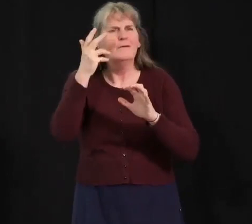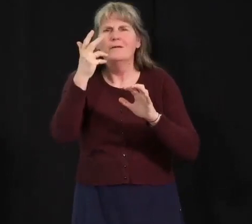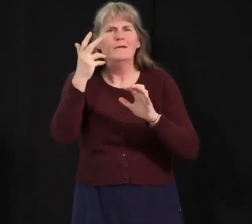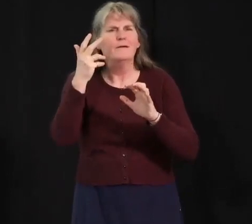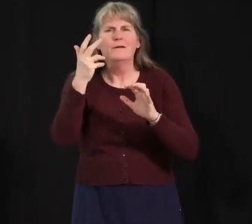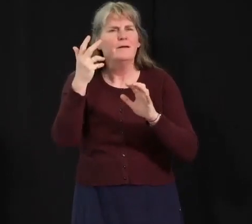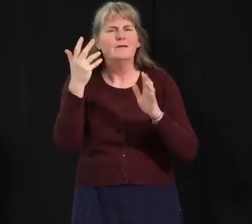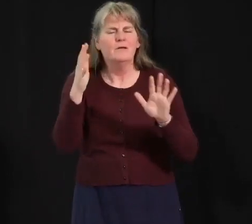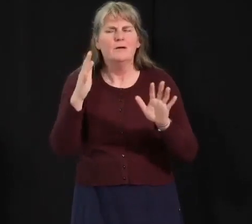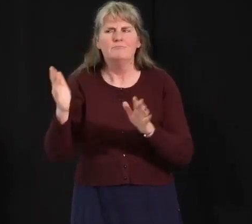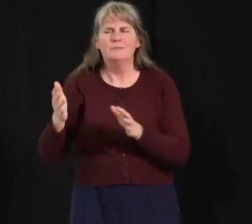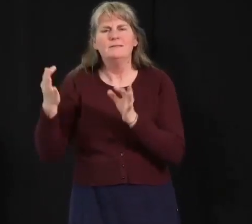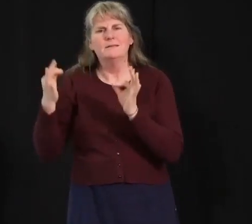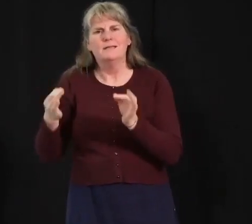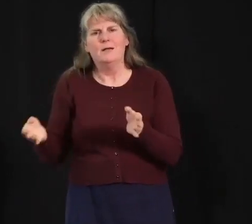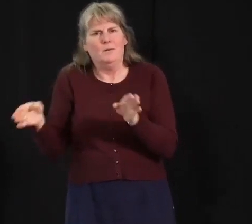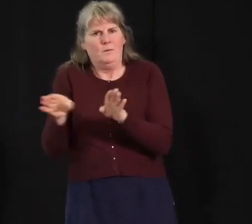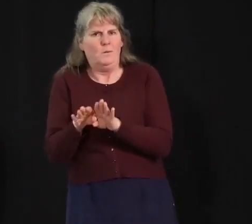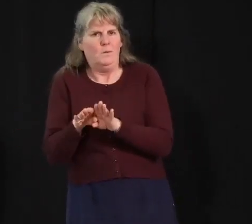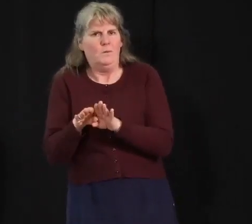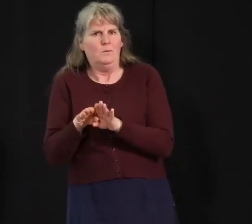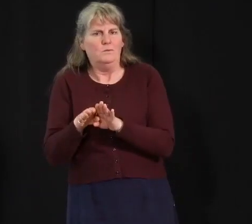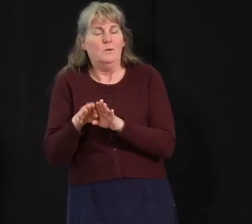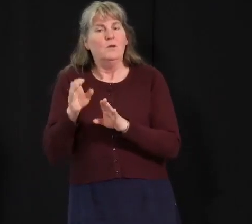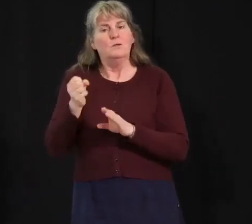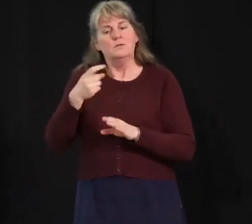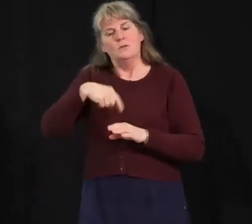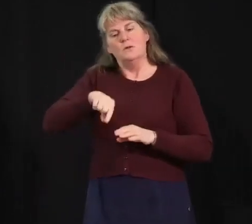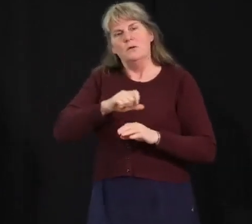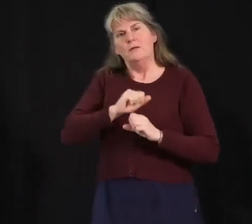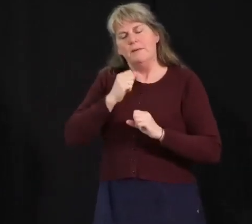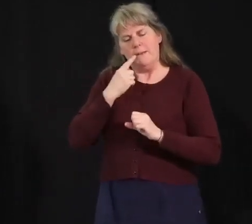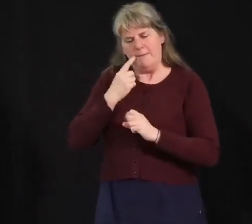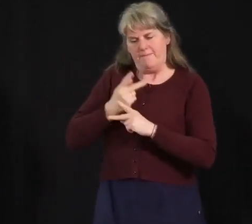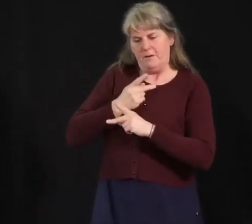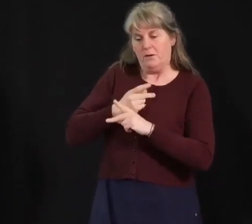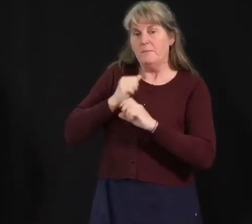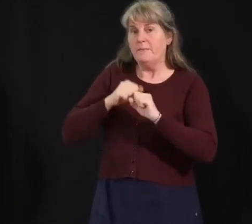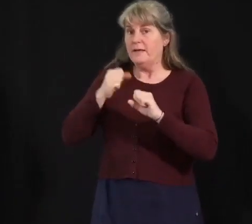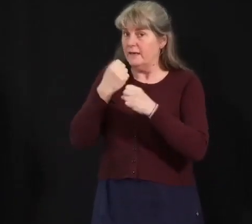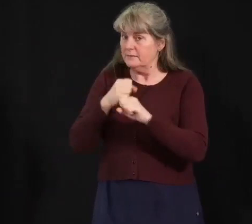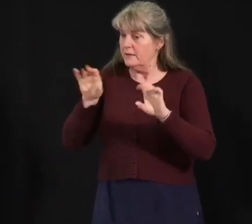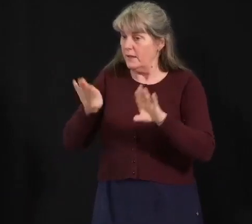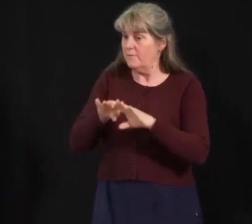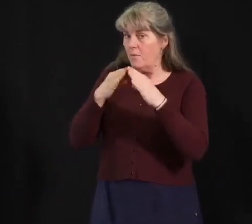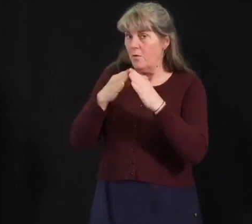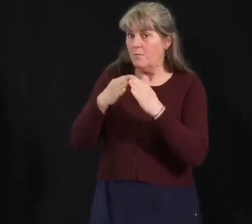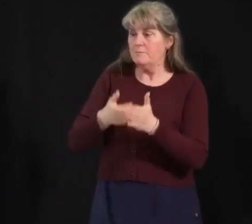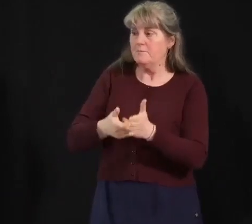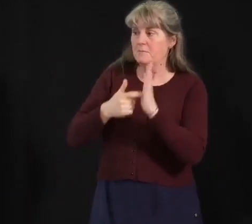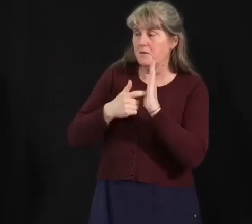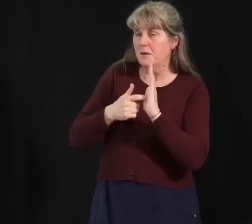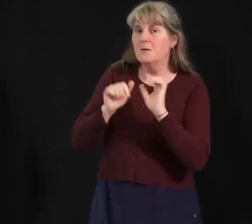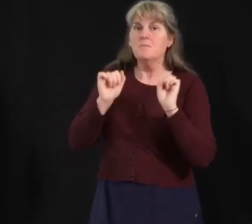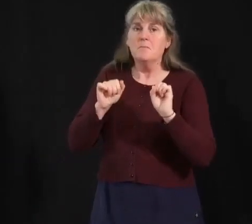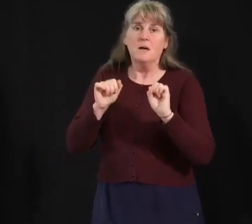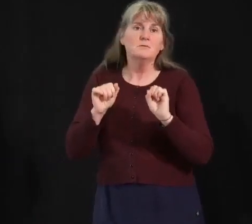uncontrolled circumstances. So I think it was a decision that was made with due prudence.